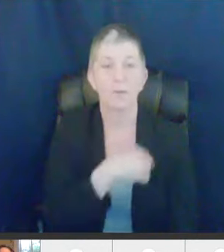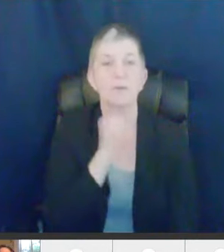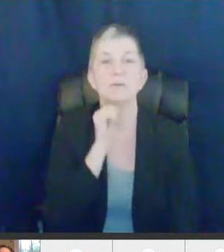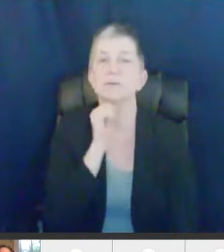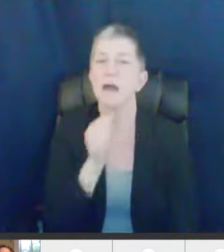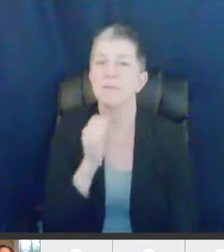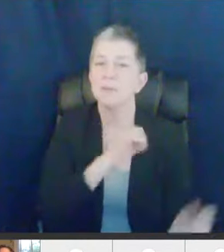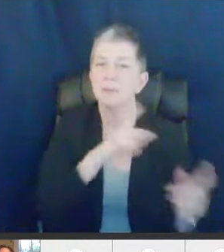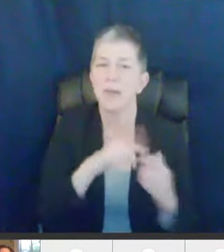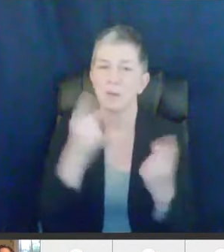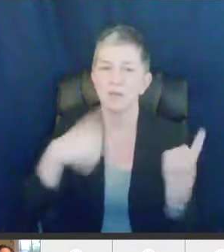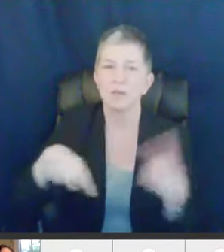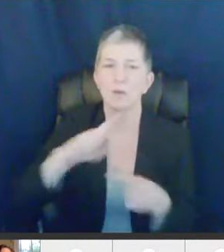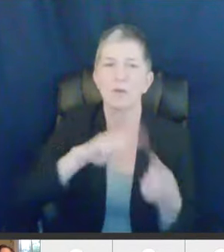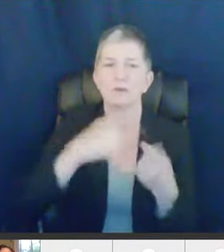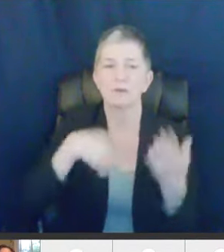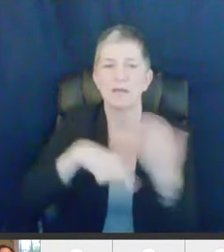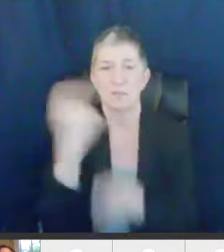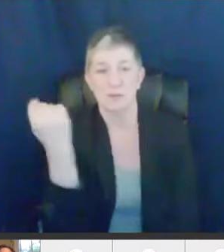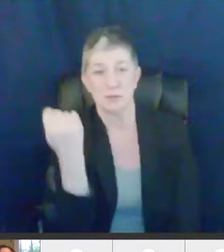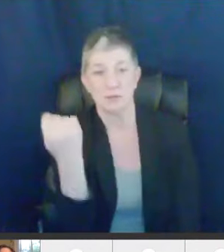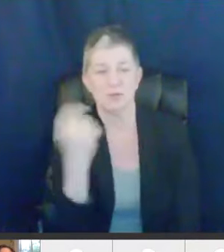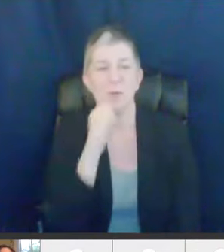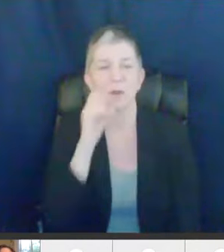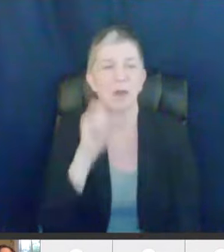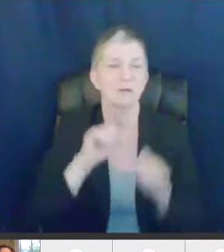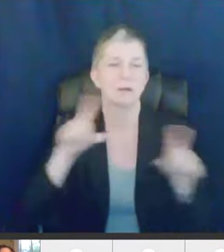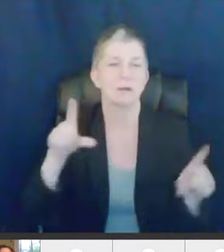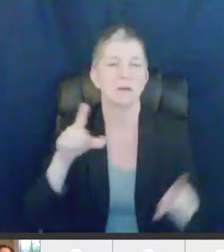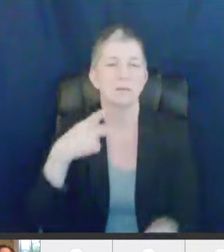with you until Tuesday we are not going to issue a press release on Sunday or